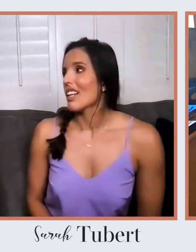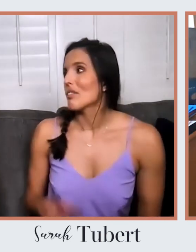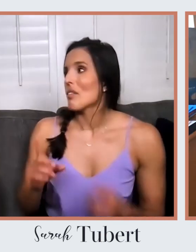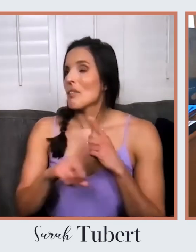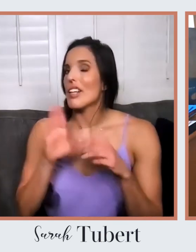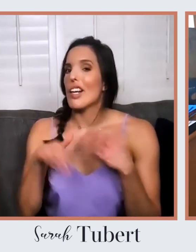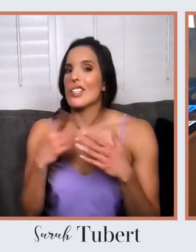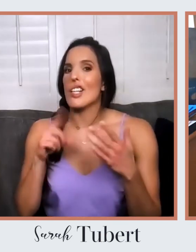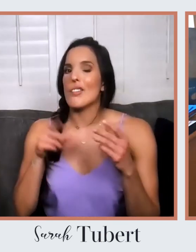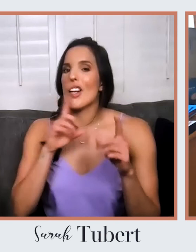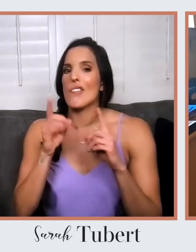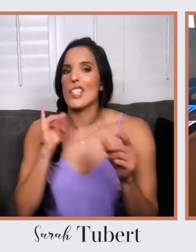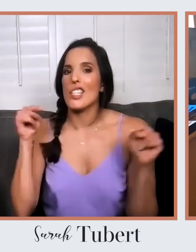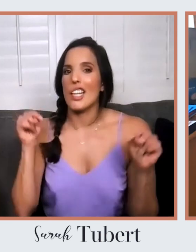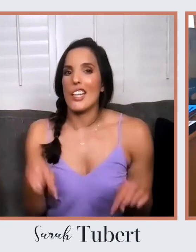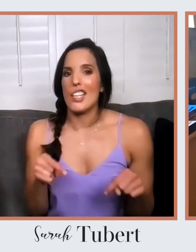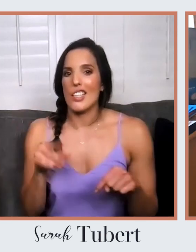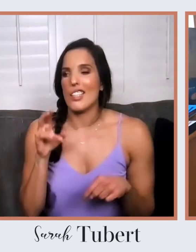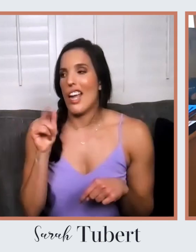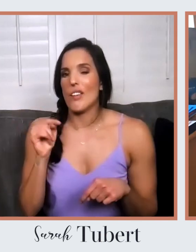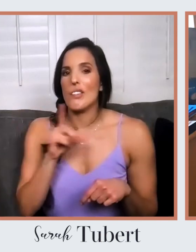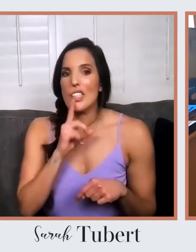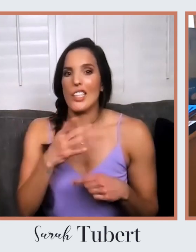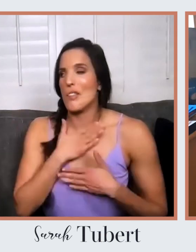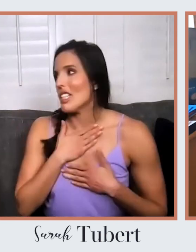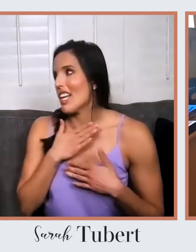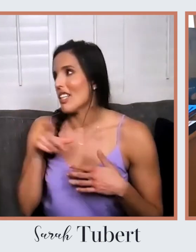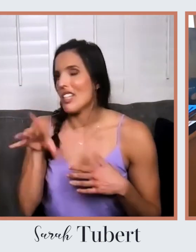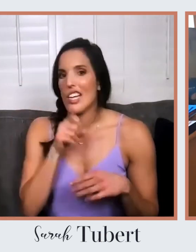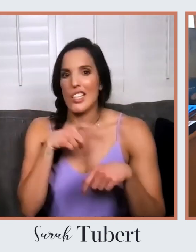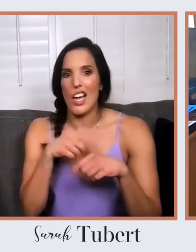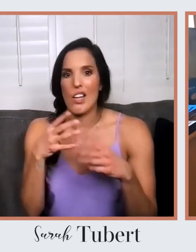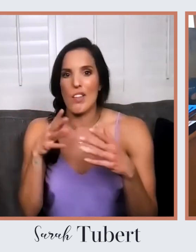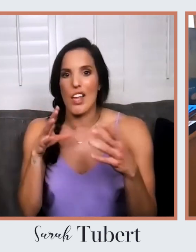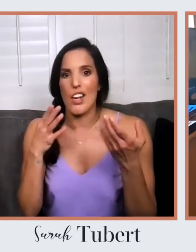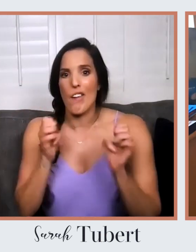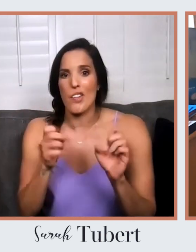Yeah, but it all starts with a conversation like this. Now we really appreciate you taking the time and effort